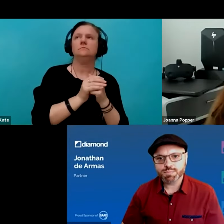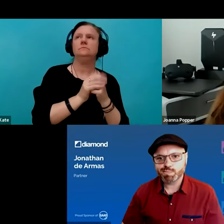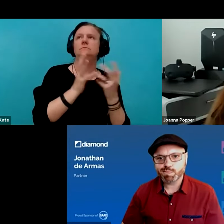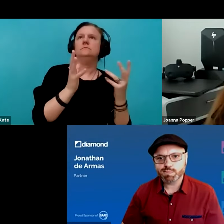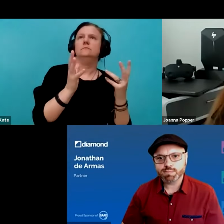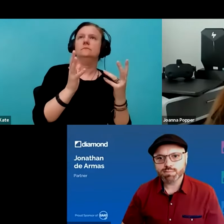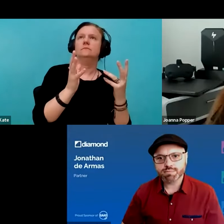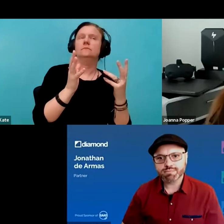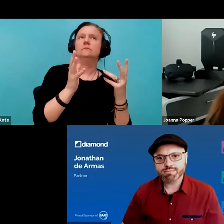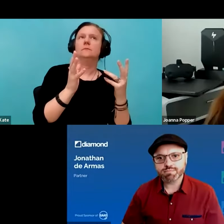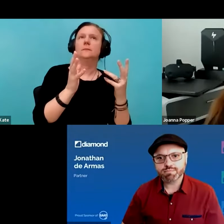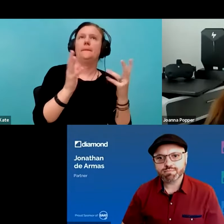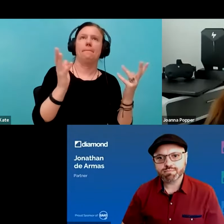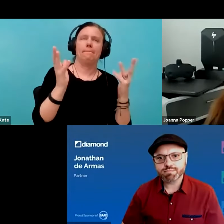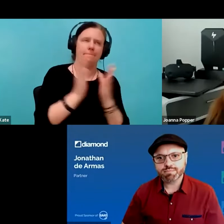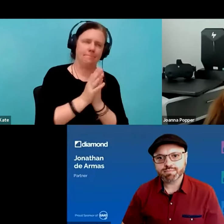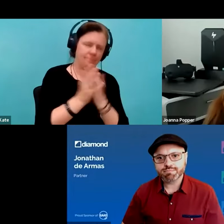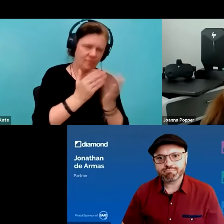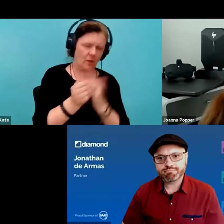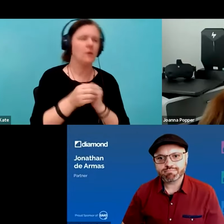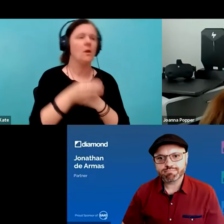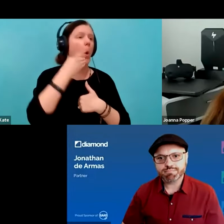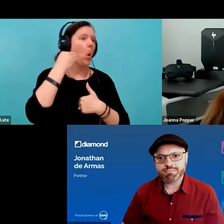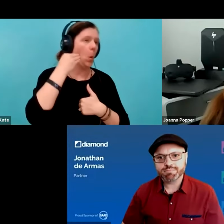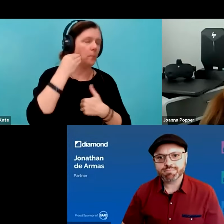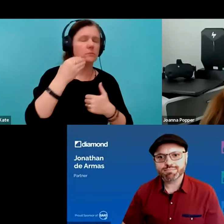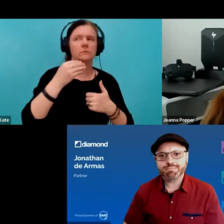Christina Heller: Like you anyway in your home, no matter where you are, you